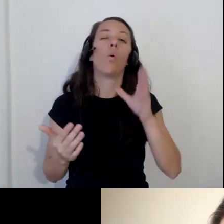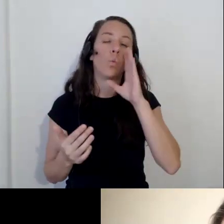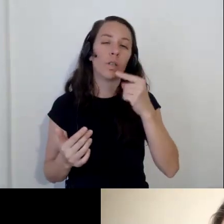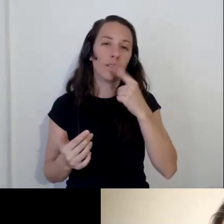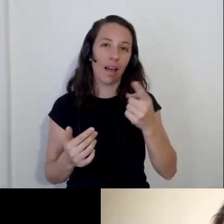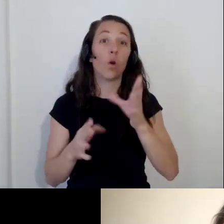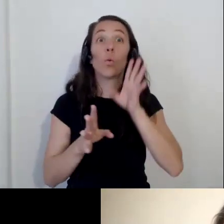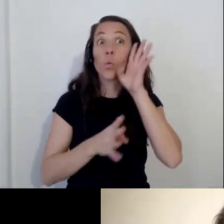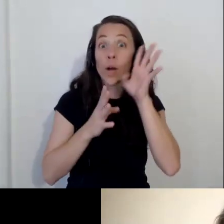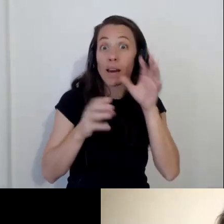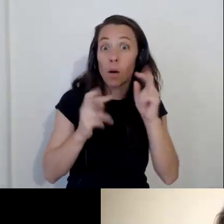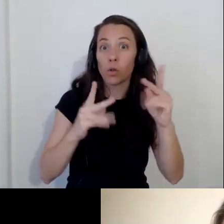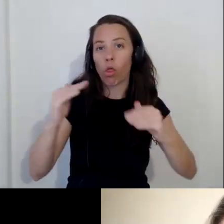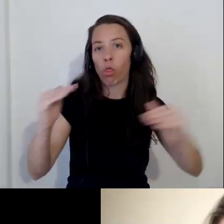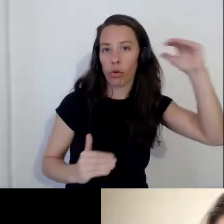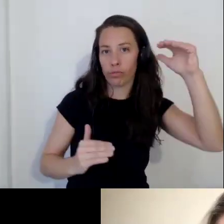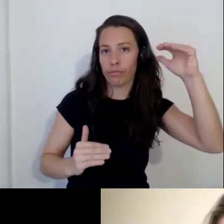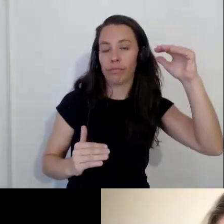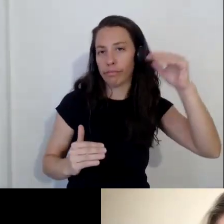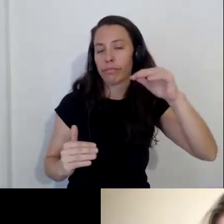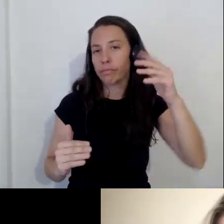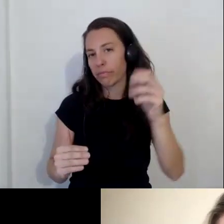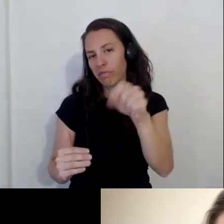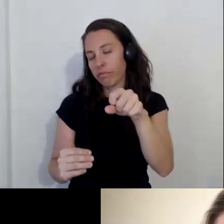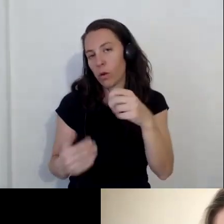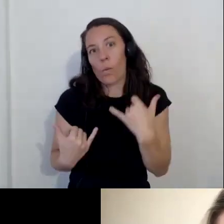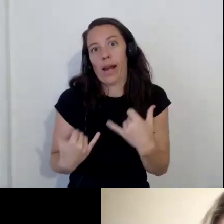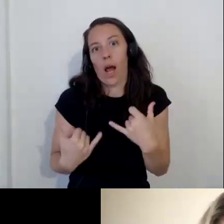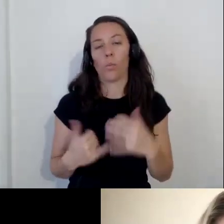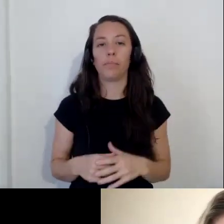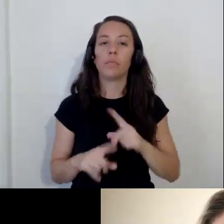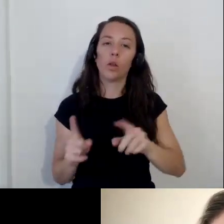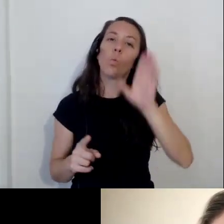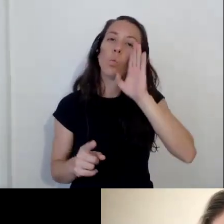opportunities on the platform than there are not at the moment but there will be more from other